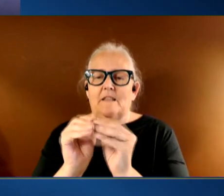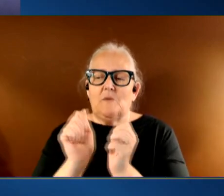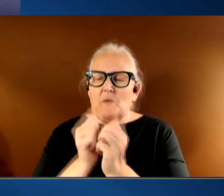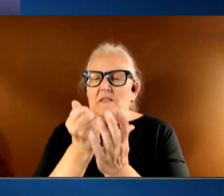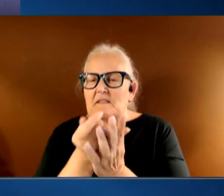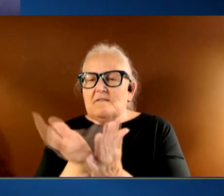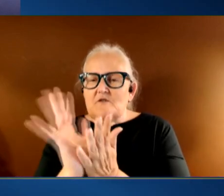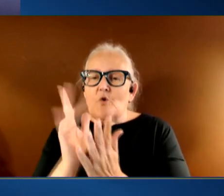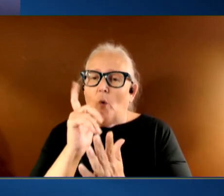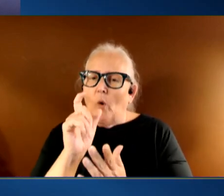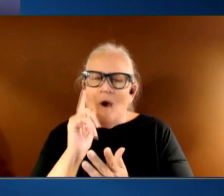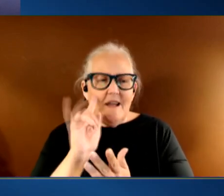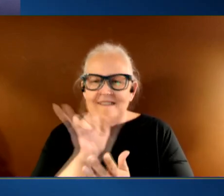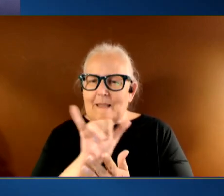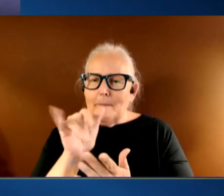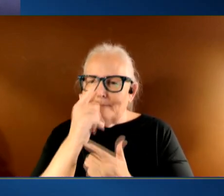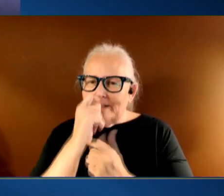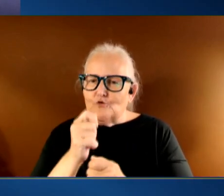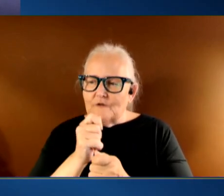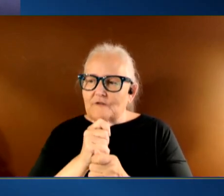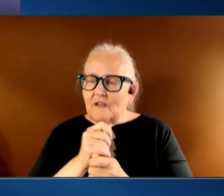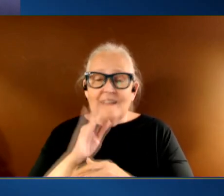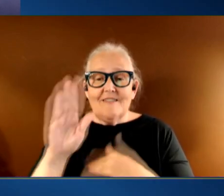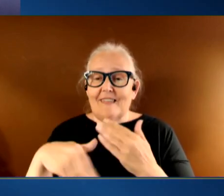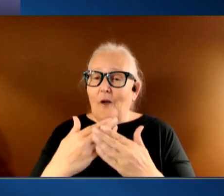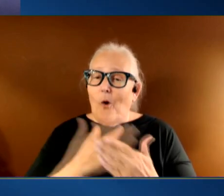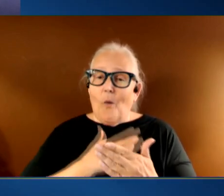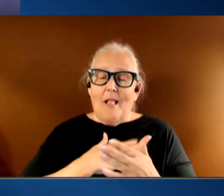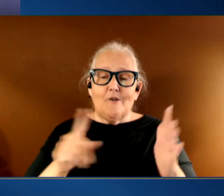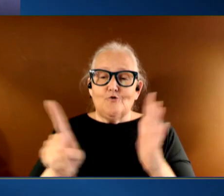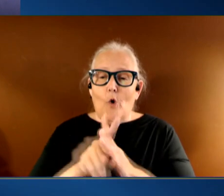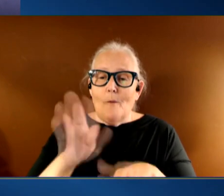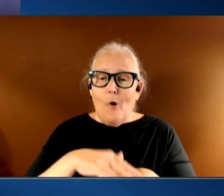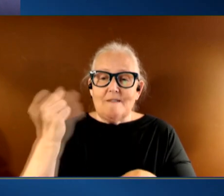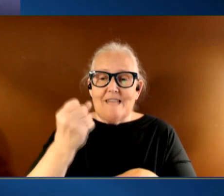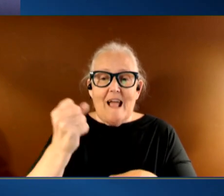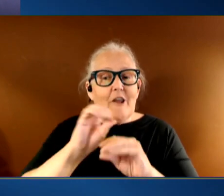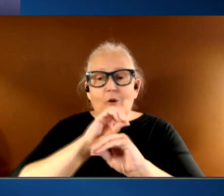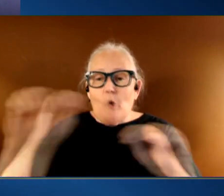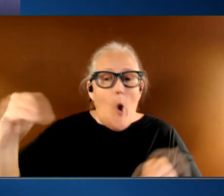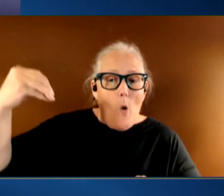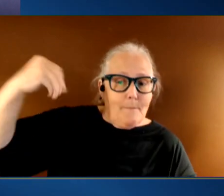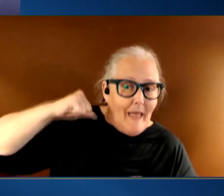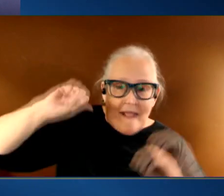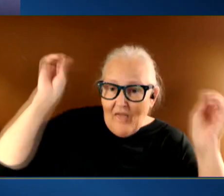interests. And they all came in on a Saturday, no funding. And we all just sat around in a room